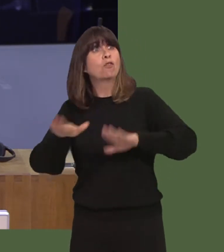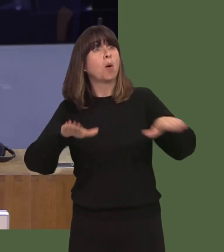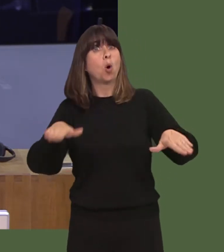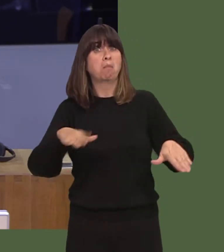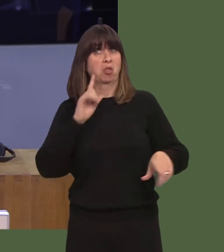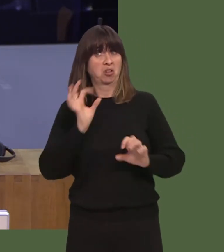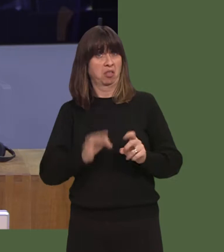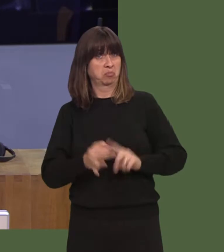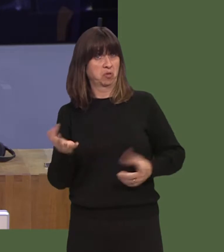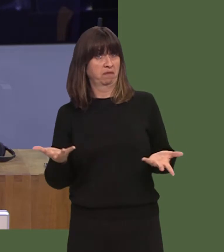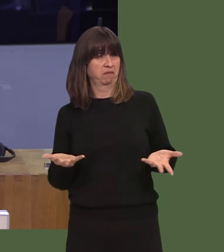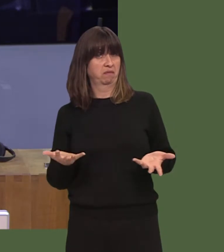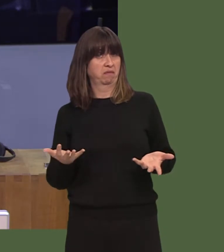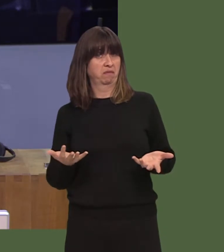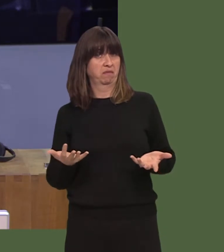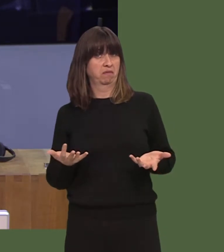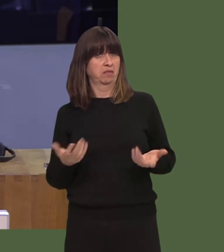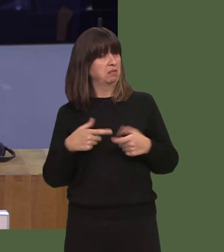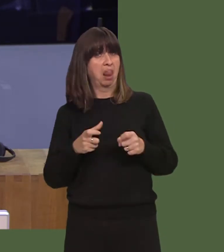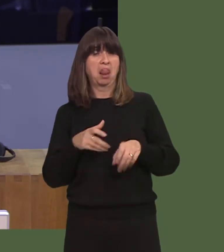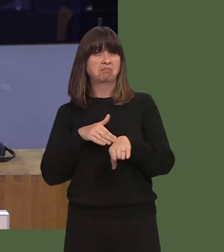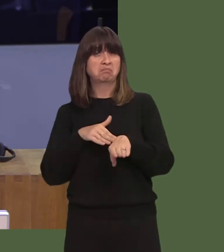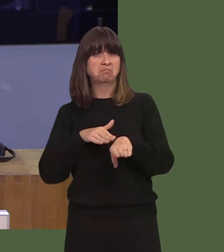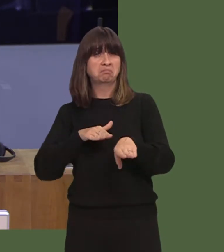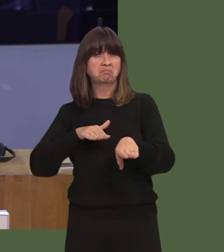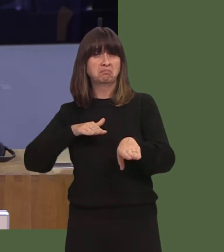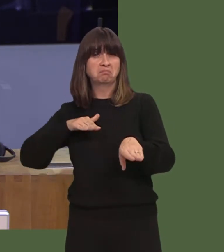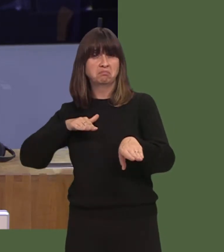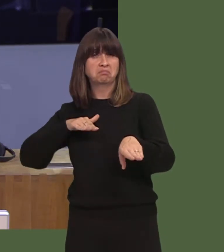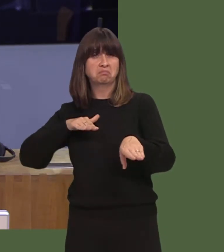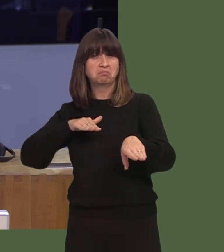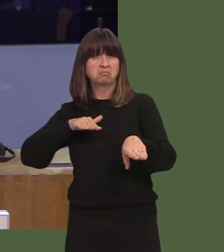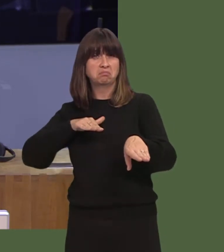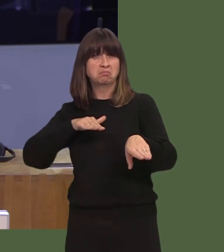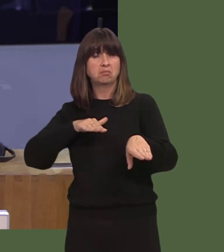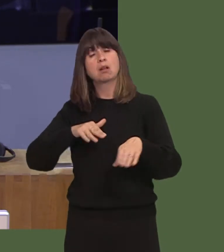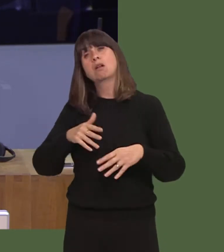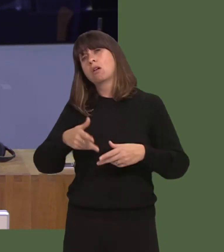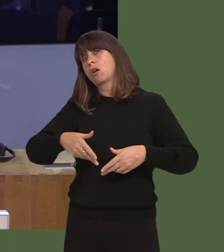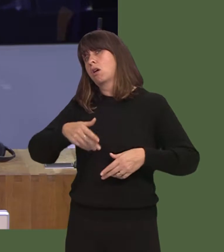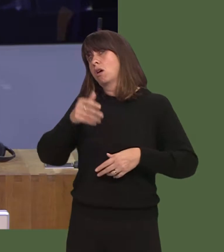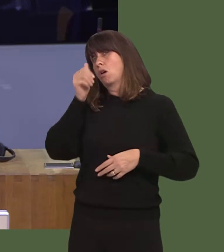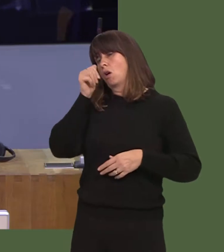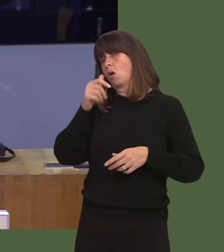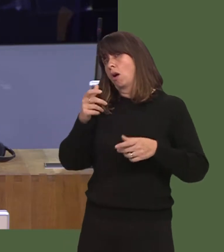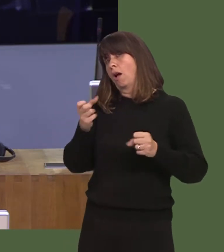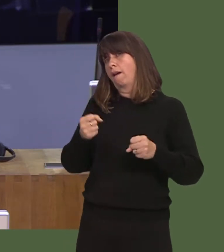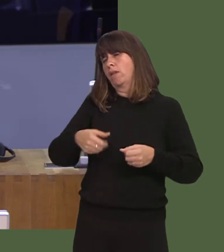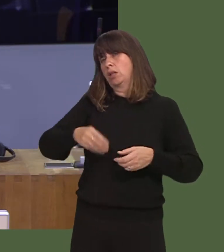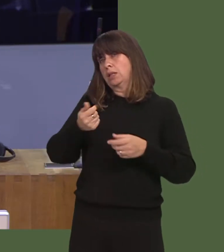they don't seem to be having an appreciable effect. Now, another pressure on road networks at certain specific times of the day is the school